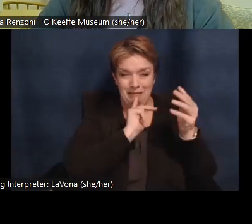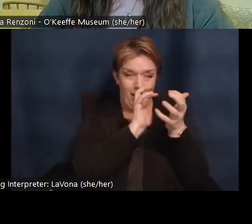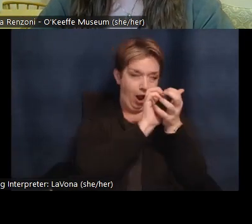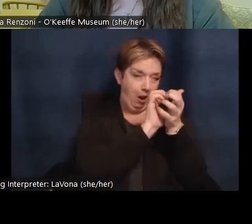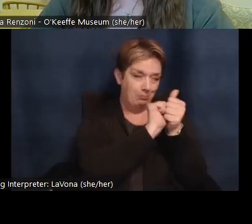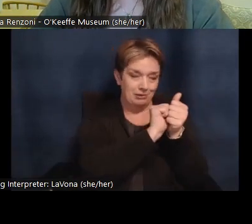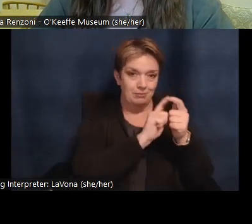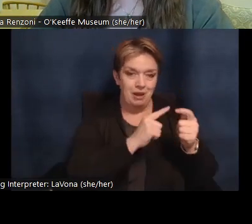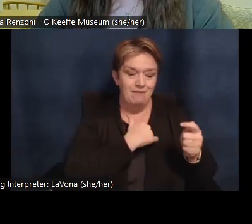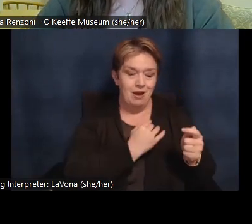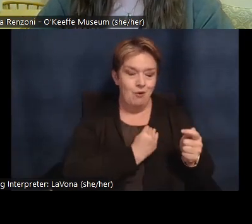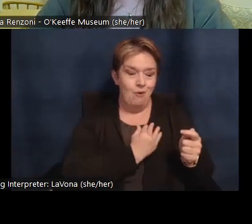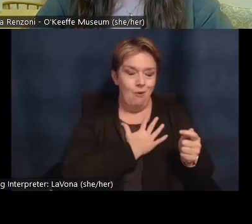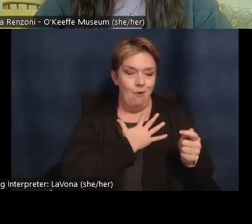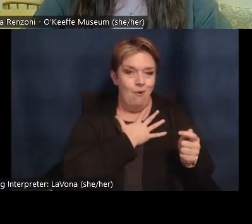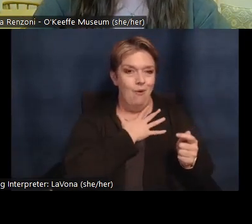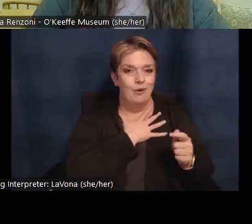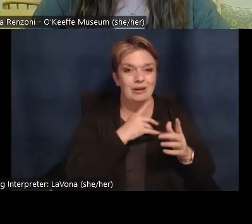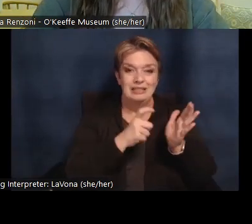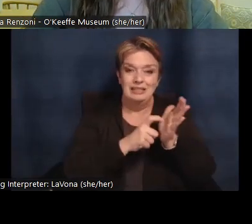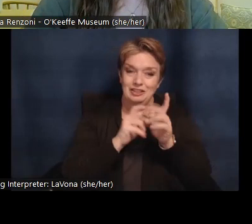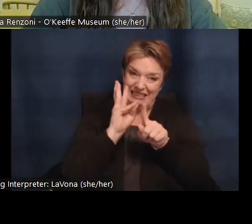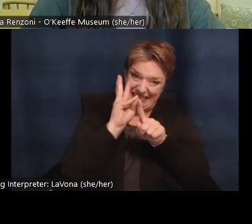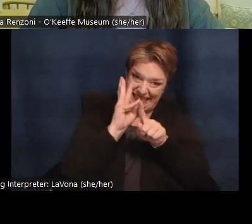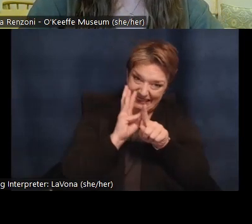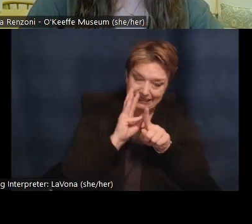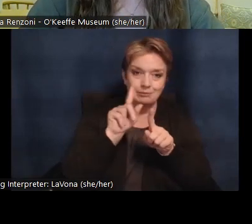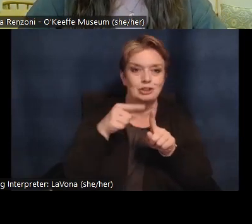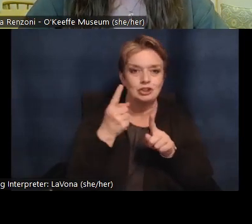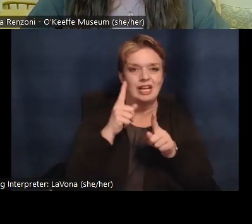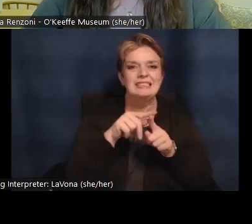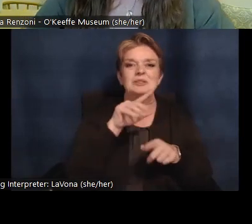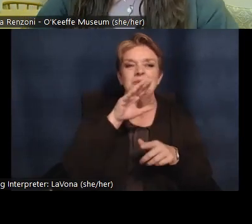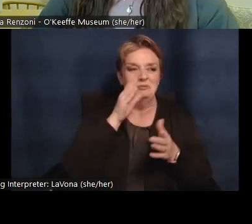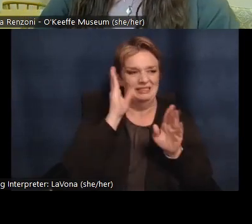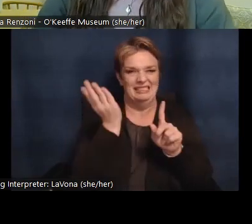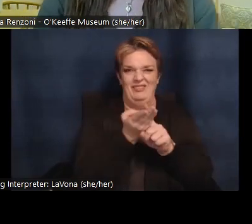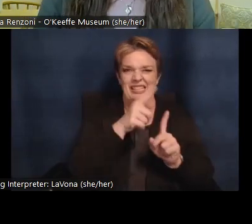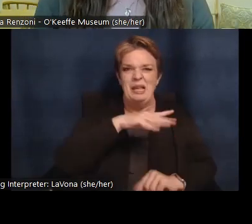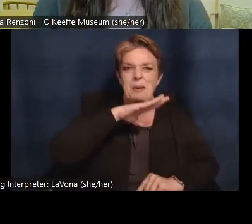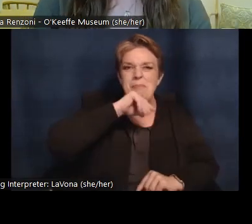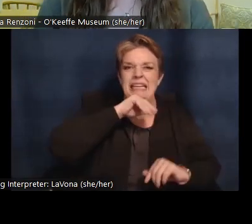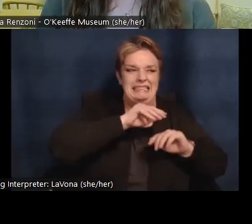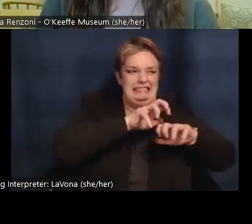It took six months just to get the pigs out of the house." So this house had been vacant for decades.